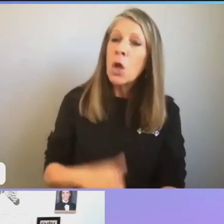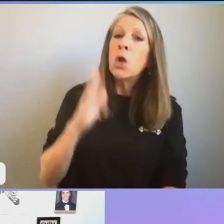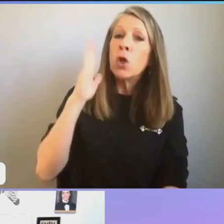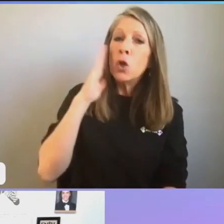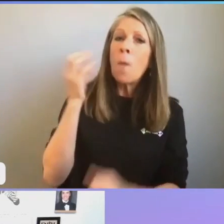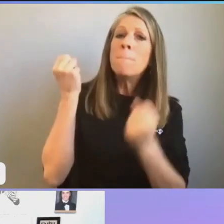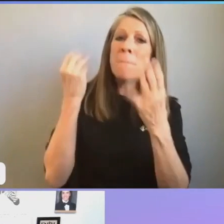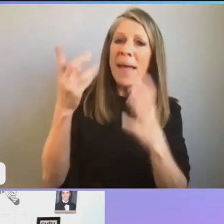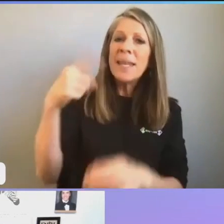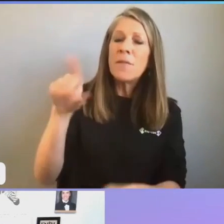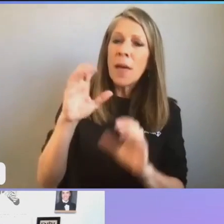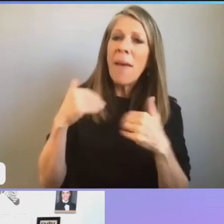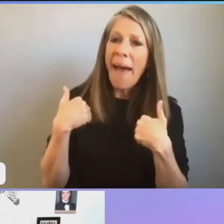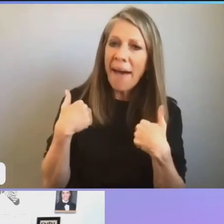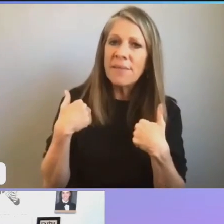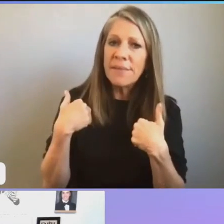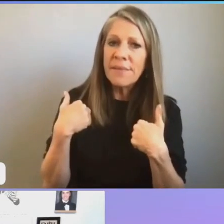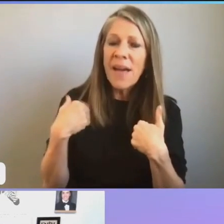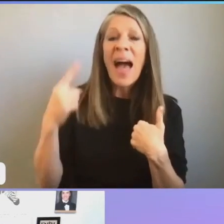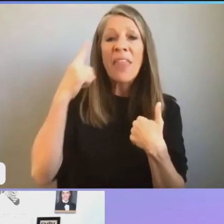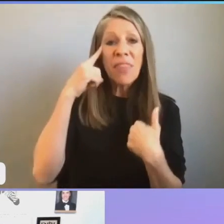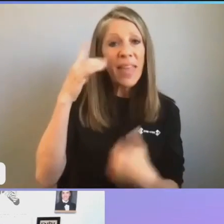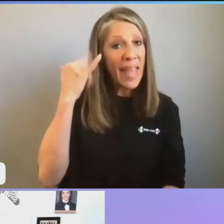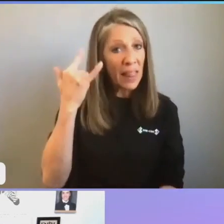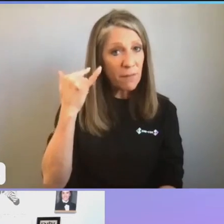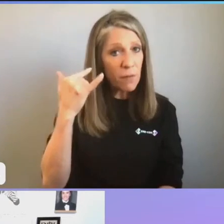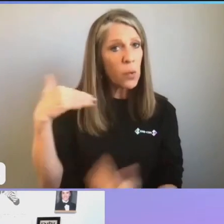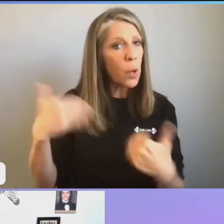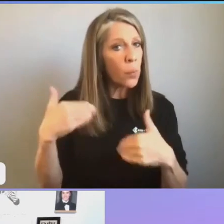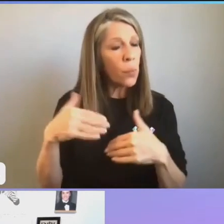accessible voting where we learn from your work?